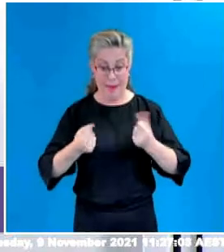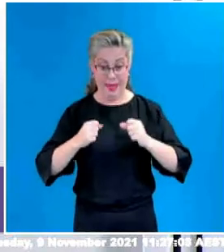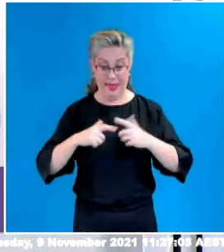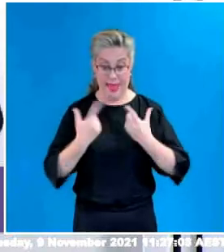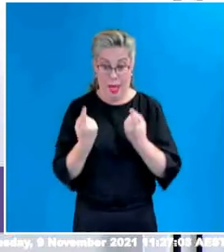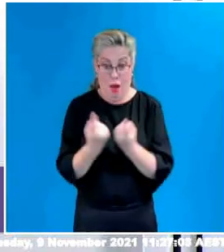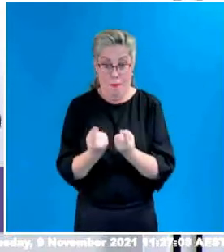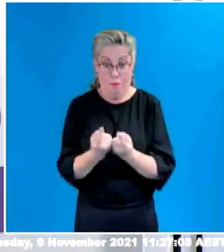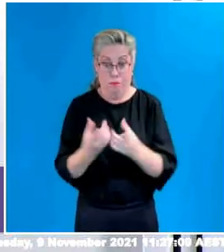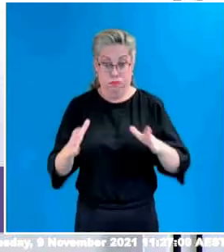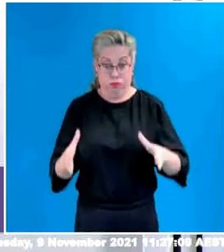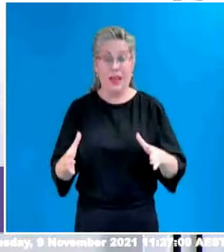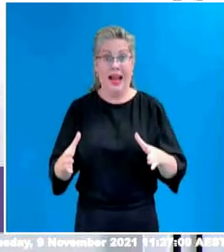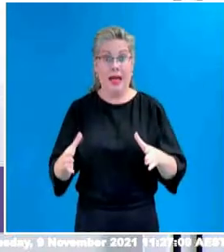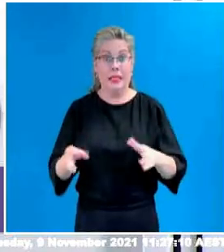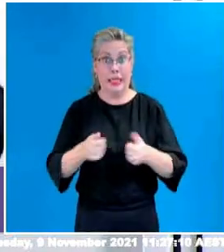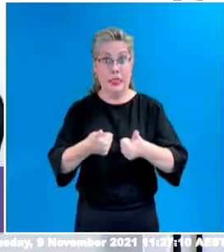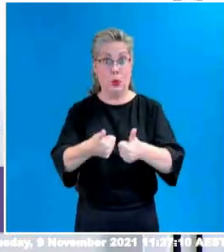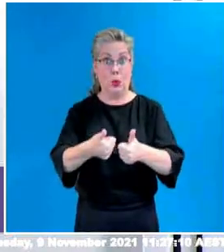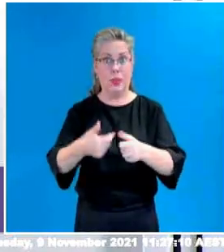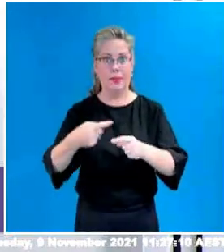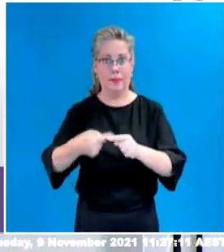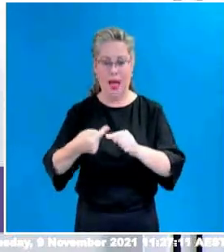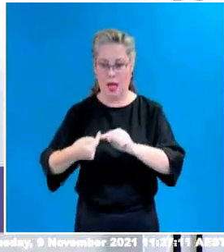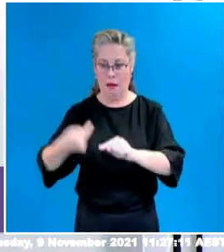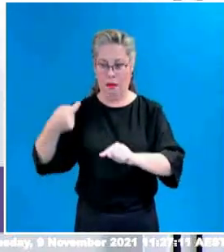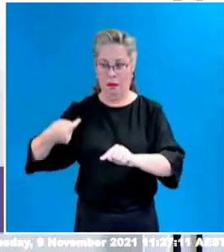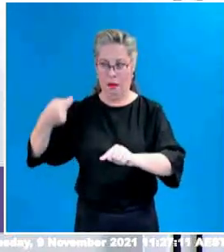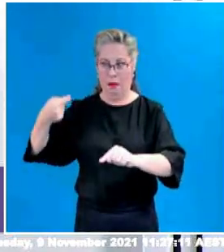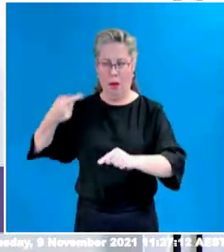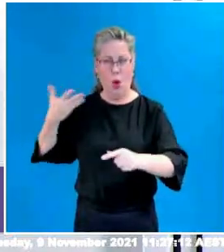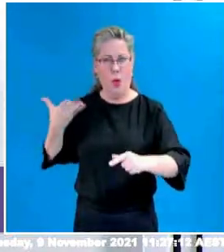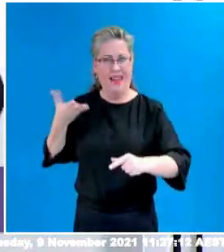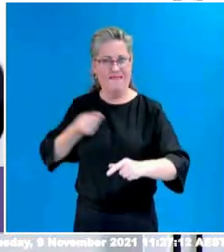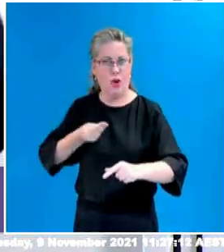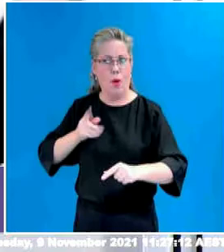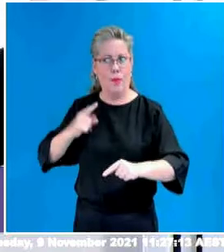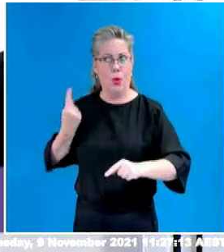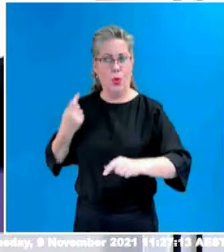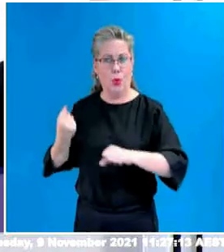I think sometimes people say if you have a mobile phone, the supply chain might